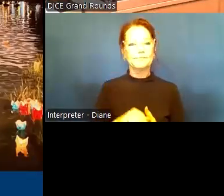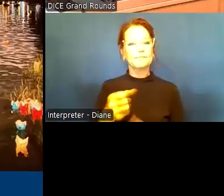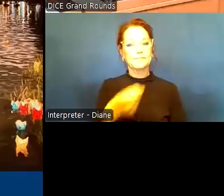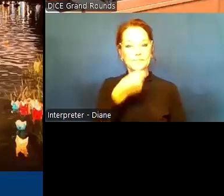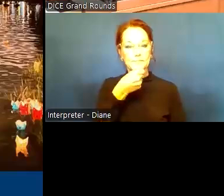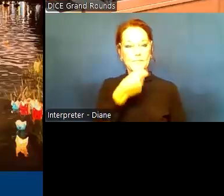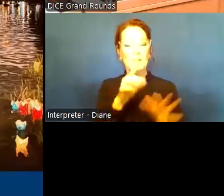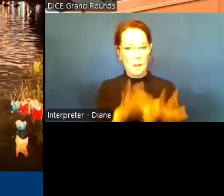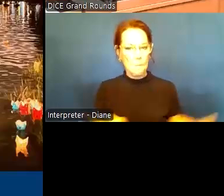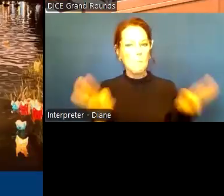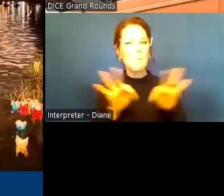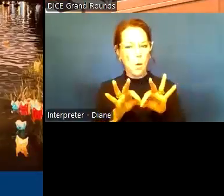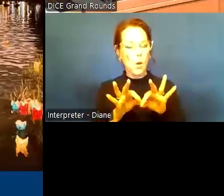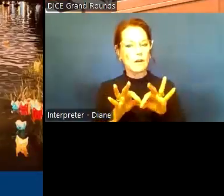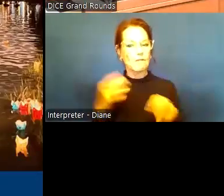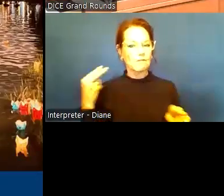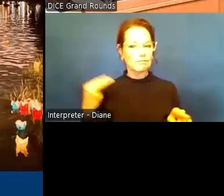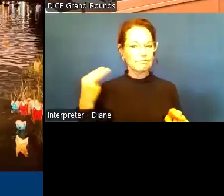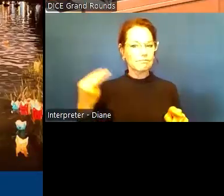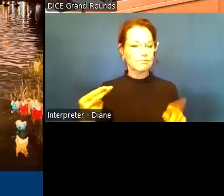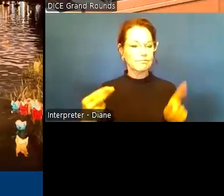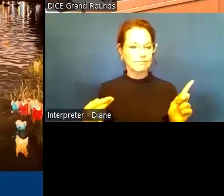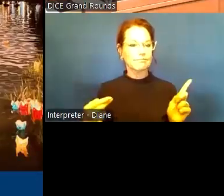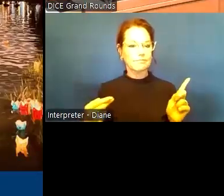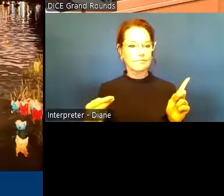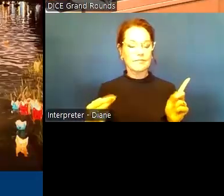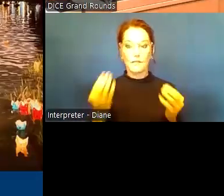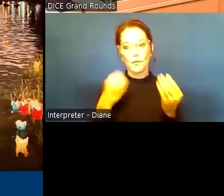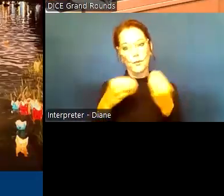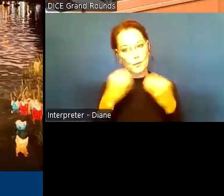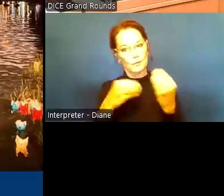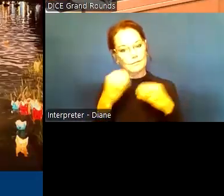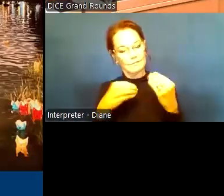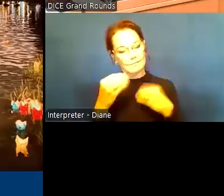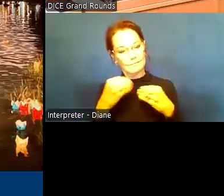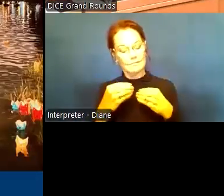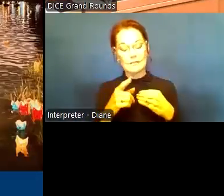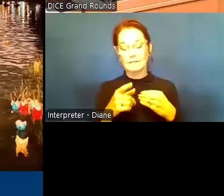the Heritage I think um is just um the food and how important the food is in